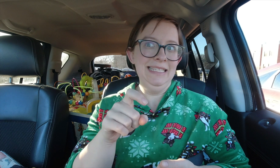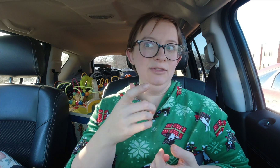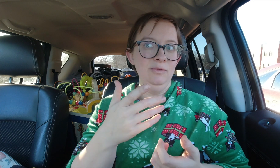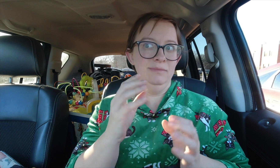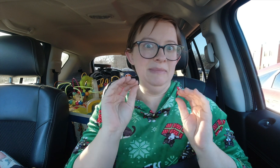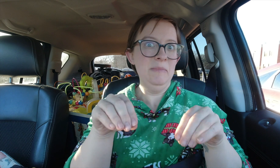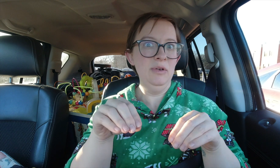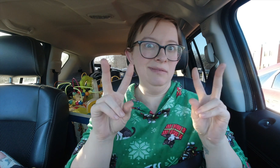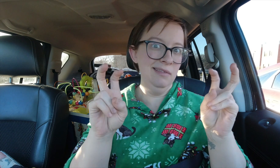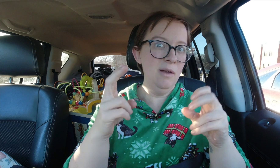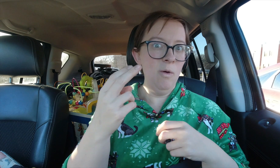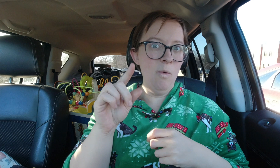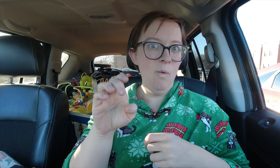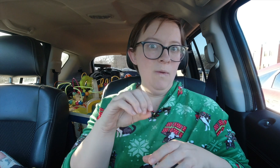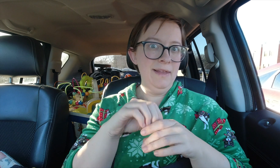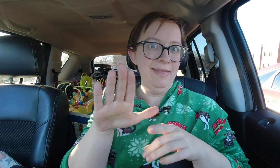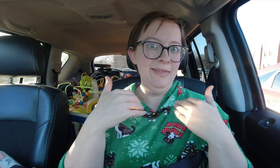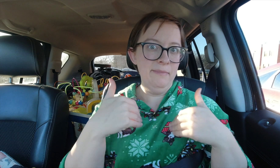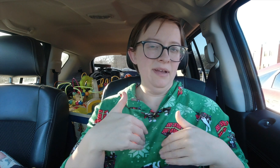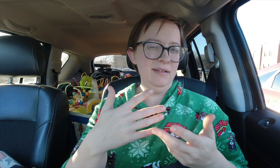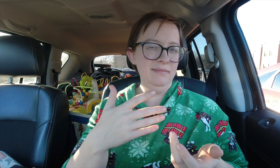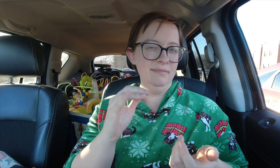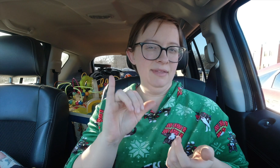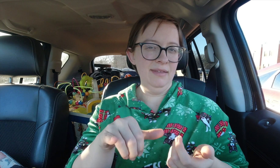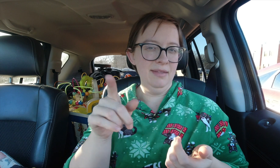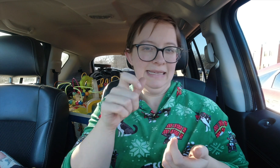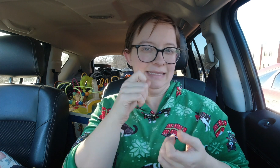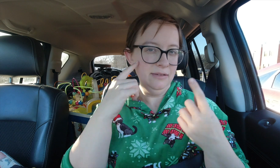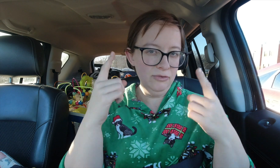I just don't feel it's necessary to... I guess put a hole in their body